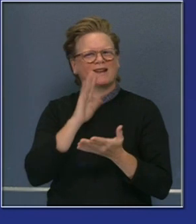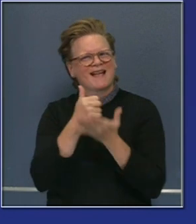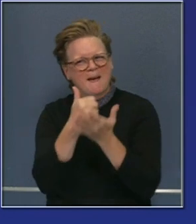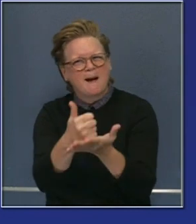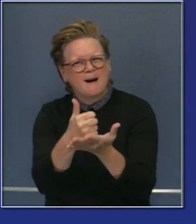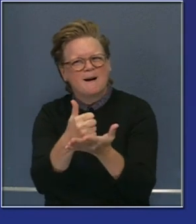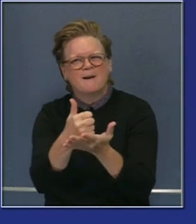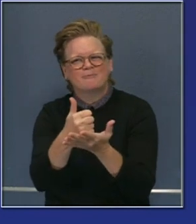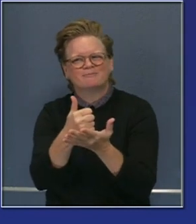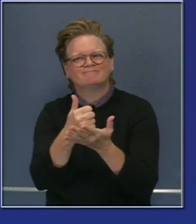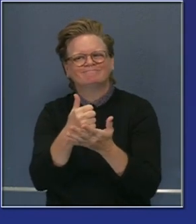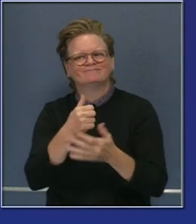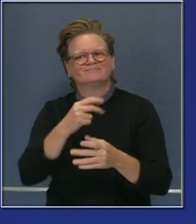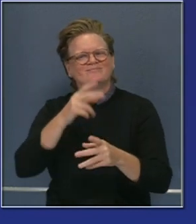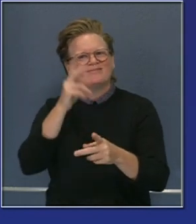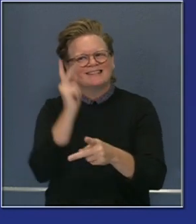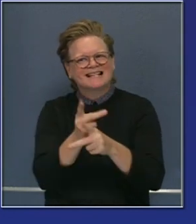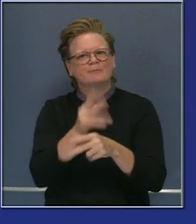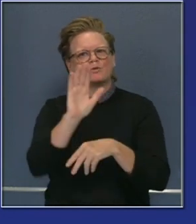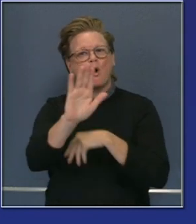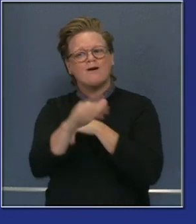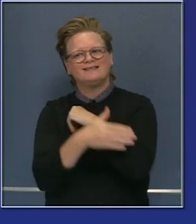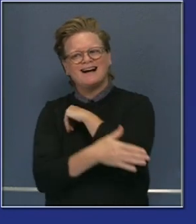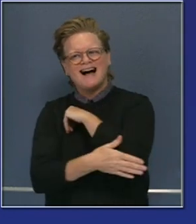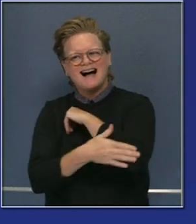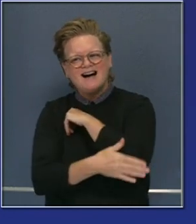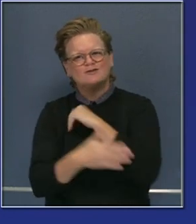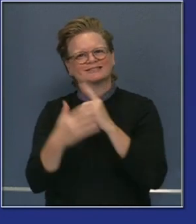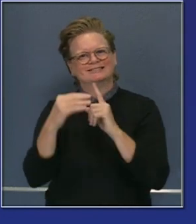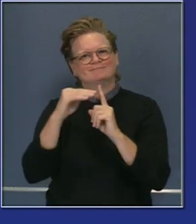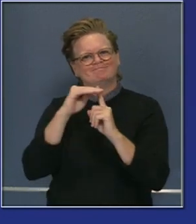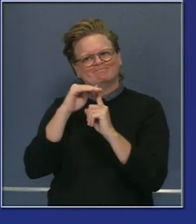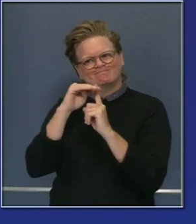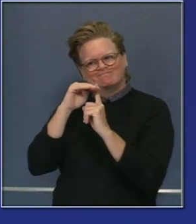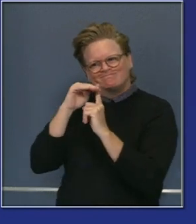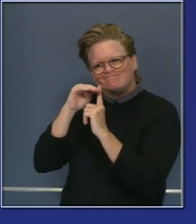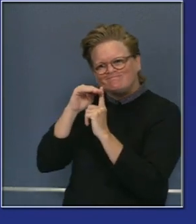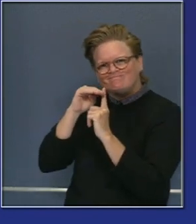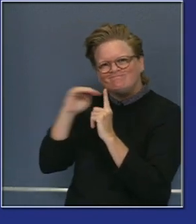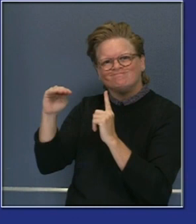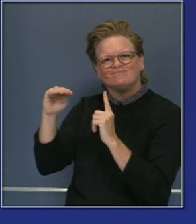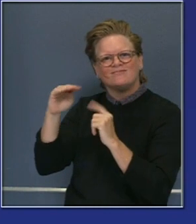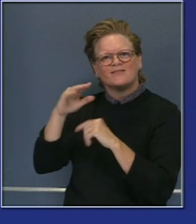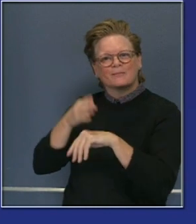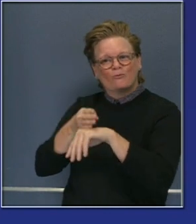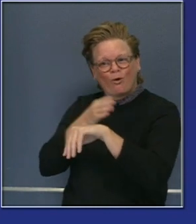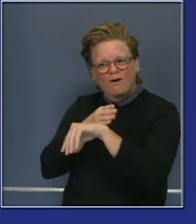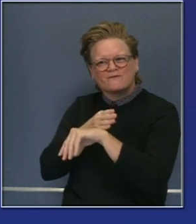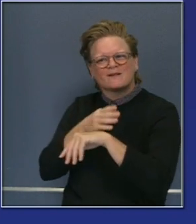WHAT WE ARE NOW ADVANCING IN THIS MORE STRINGENT BUT WE BELIEVE MORE STEADY APPROACH TO